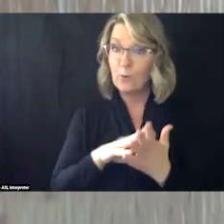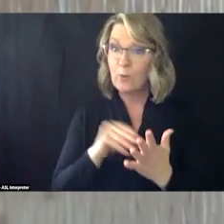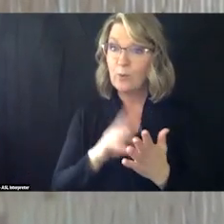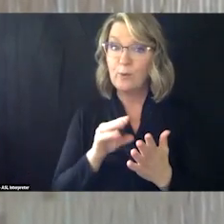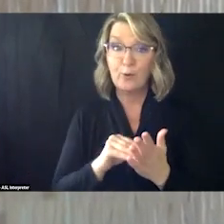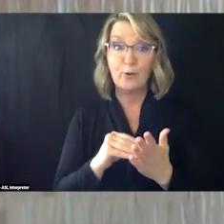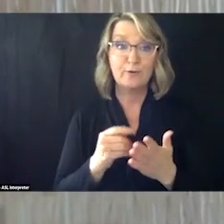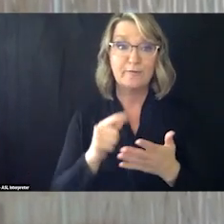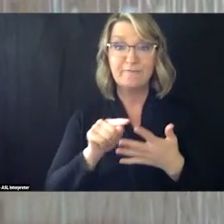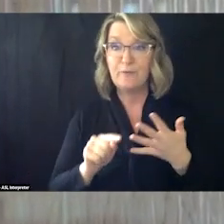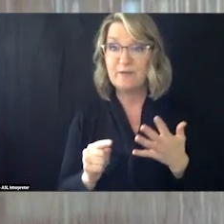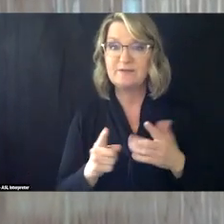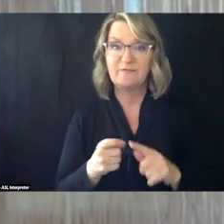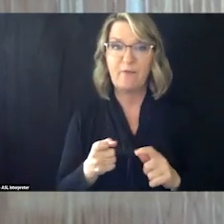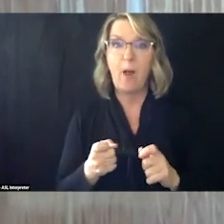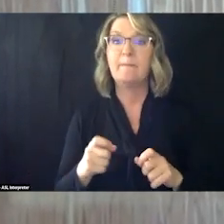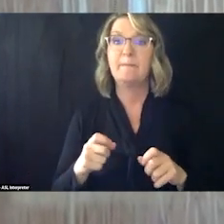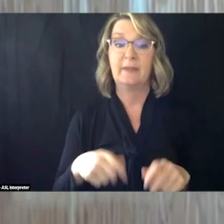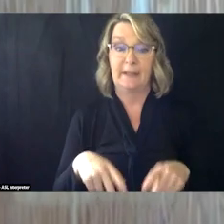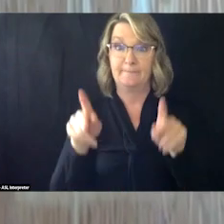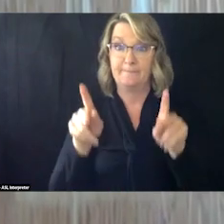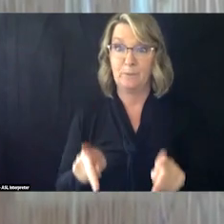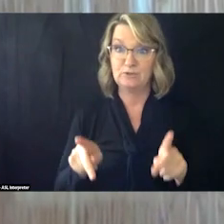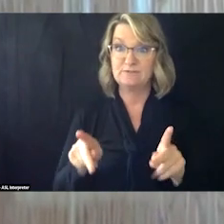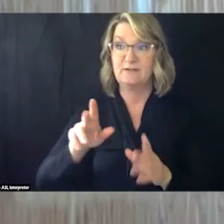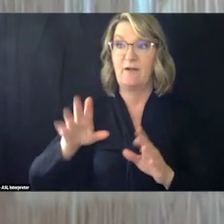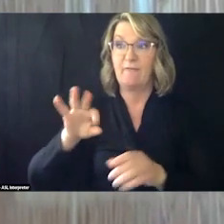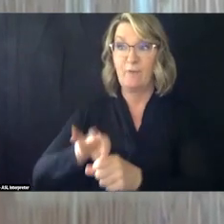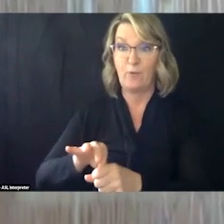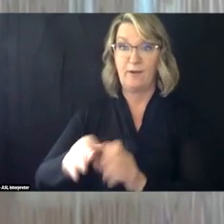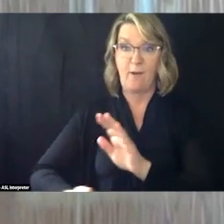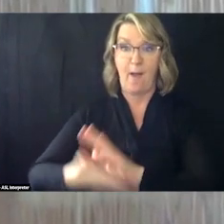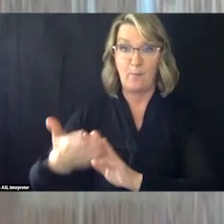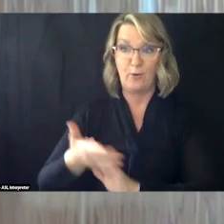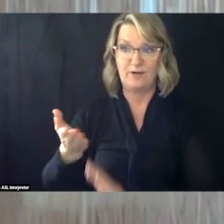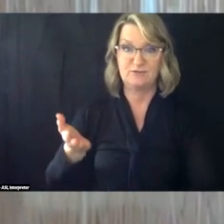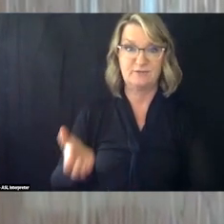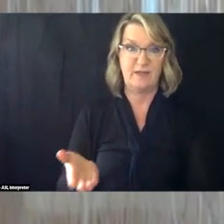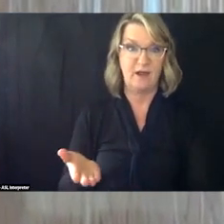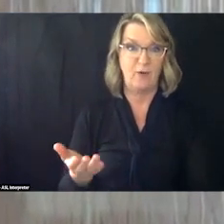learn some items and some things related to our in-person voting operations and now